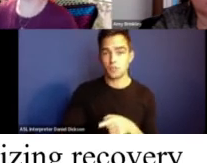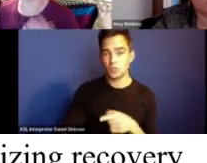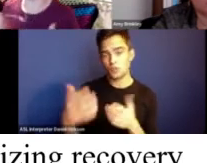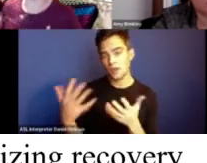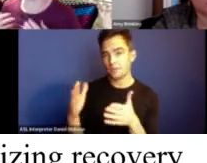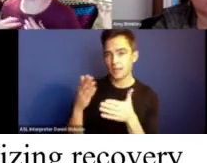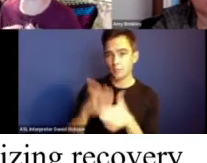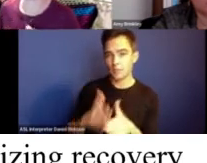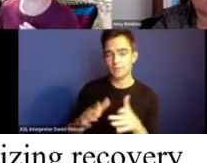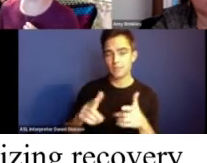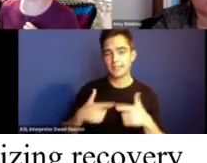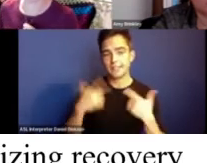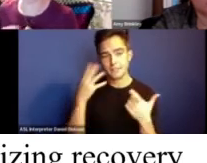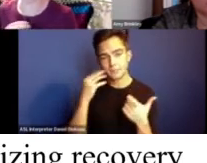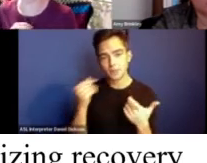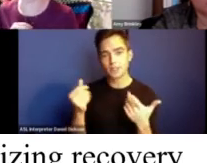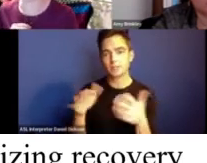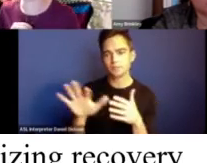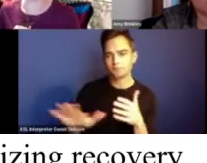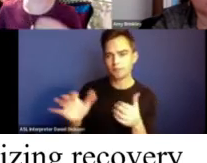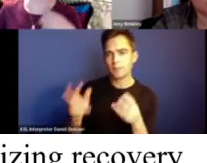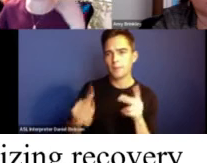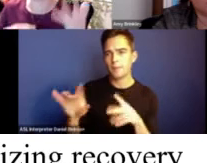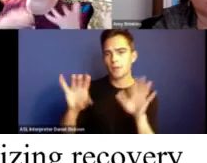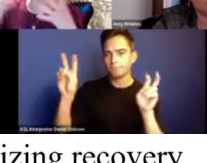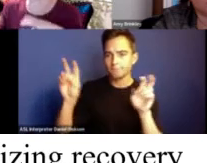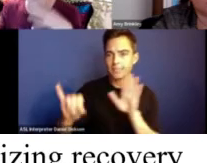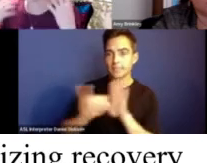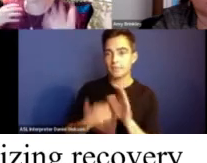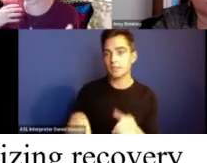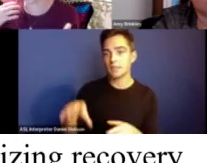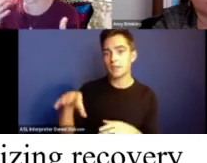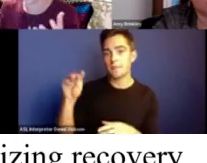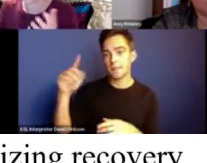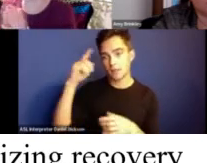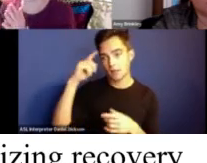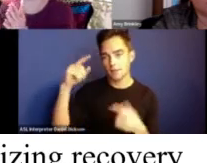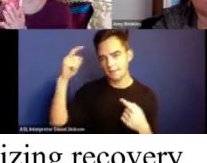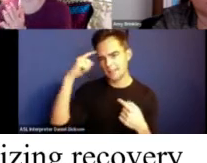say lived experience? How many folks are identifying as mental health substance use both and